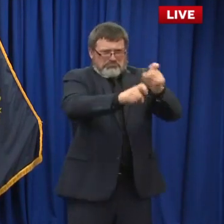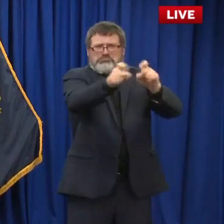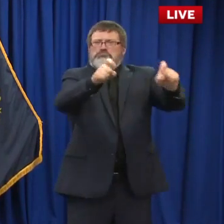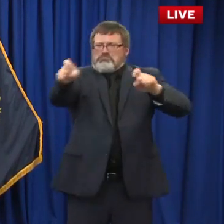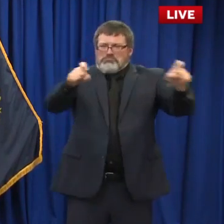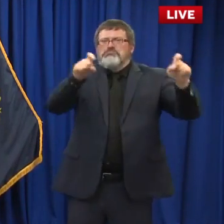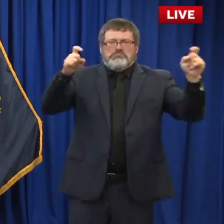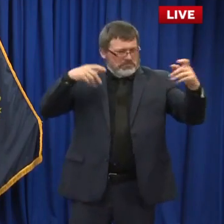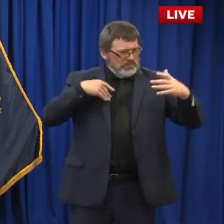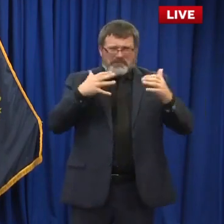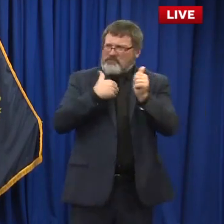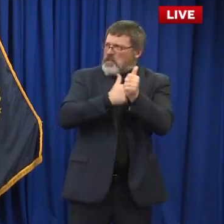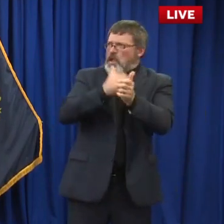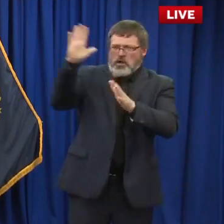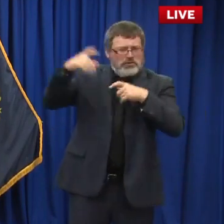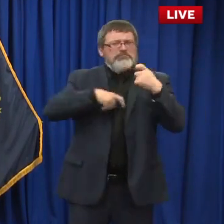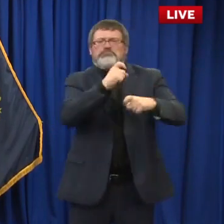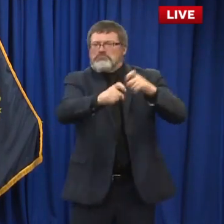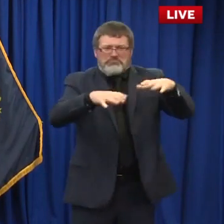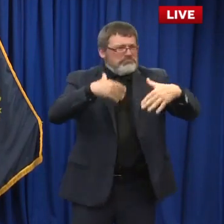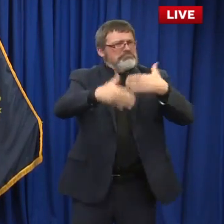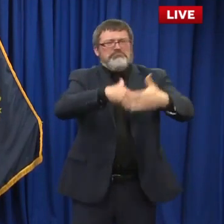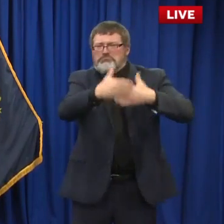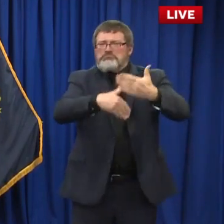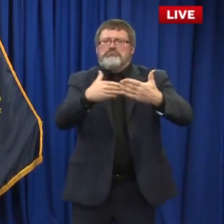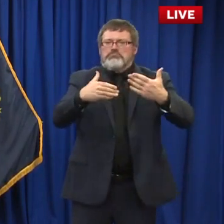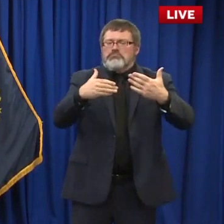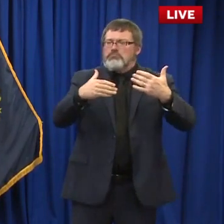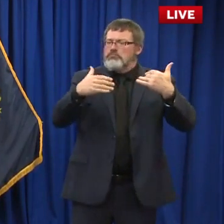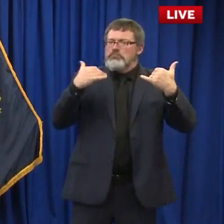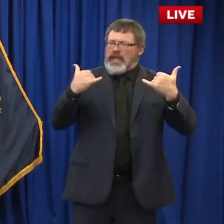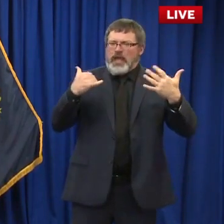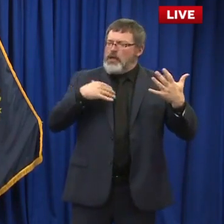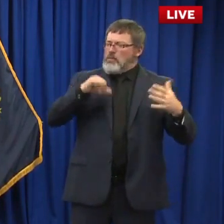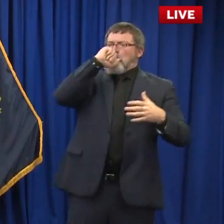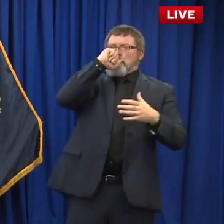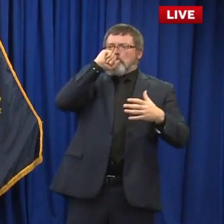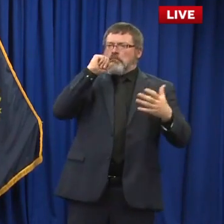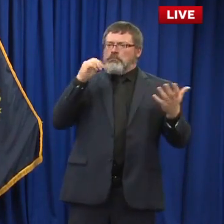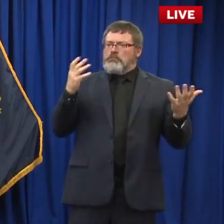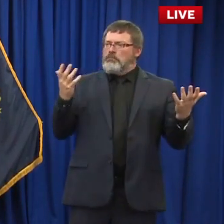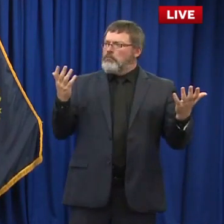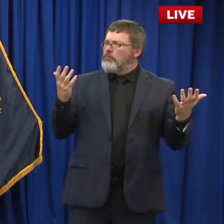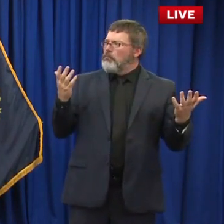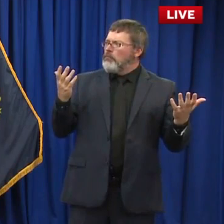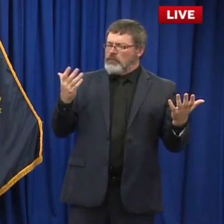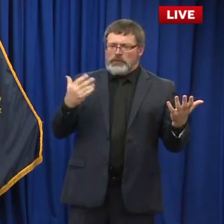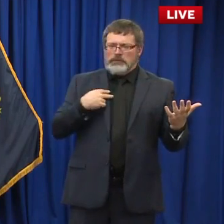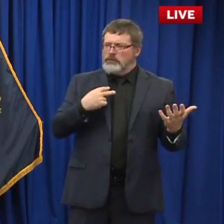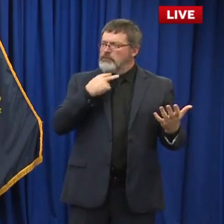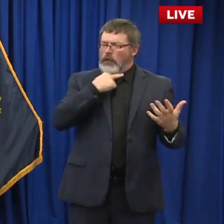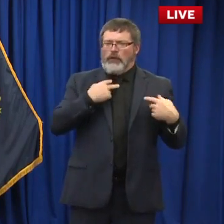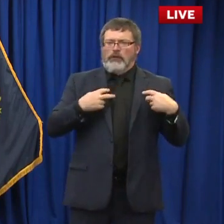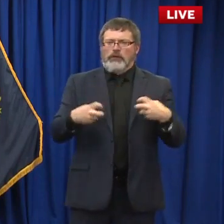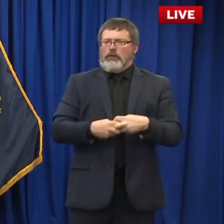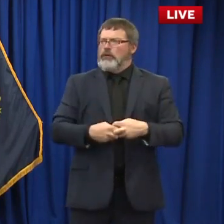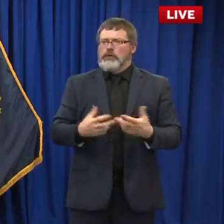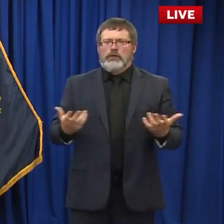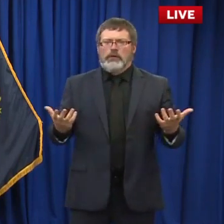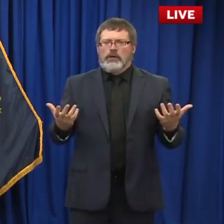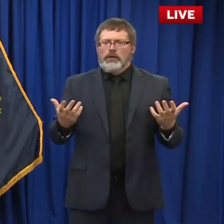STATES THAT SPENT THE MONEY AGGRESSIVELY, REALLY ATTACKED THE COVID CRISIS, REALLY HAD THE BIGGEST PART OF THE COVE INDIVIDUAL PROBLEM, ARE NOW AT THE BIGGEST DISADVANTAGE, RIGHT?